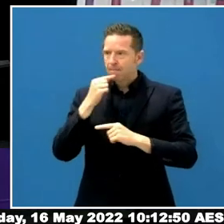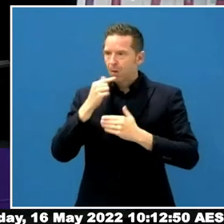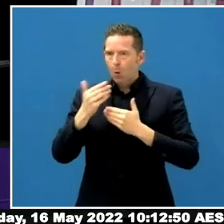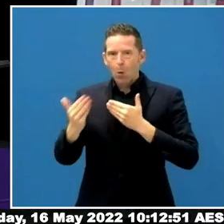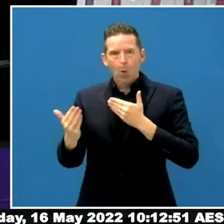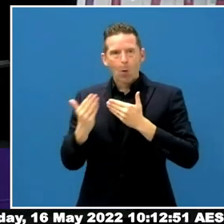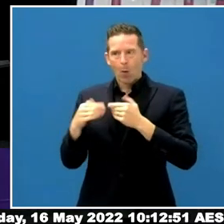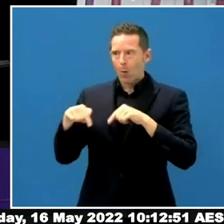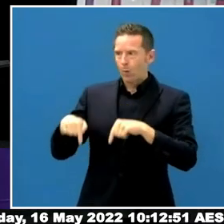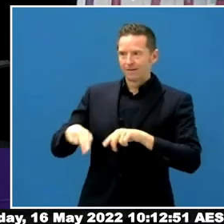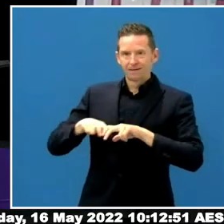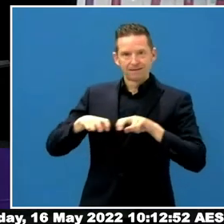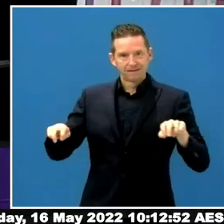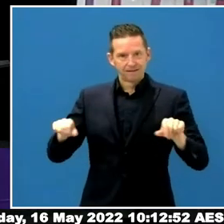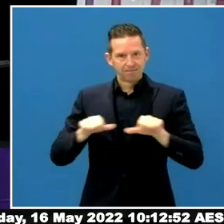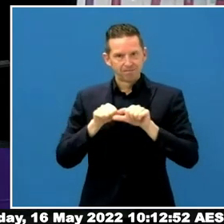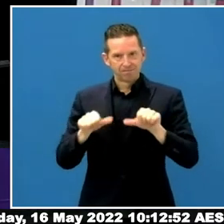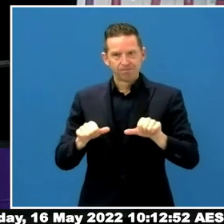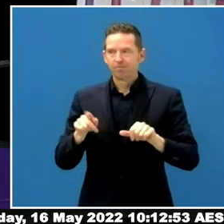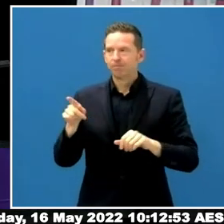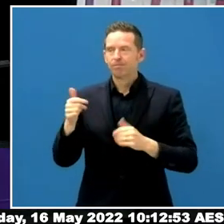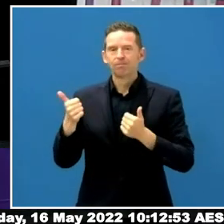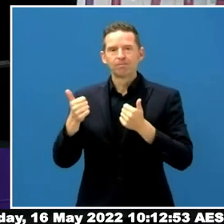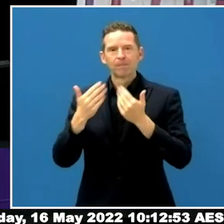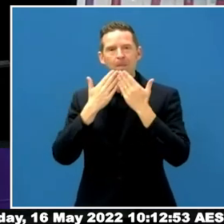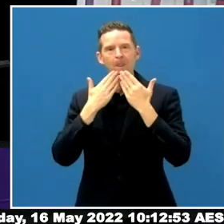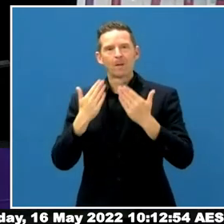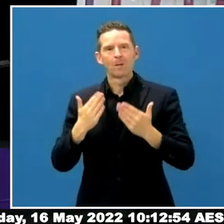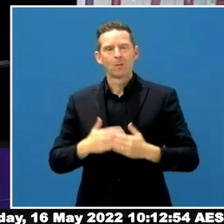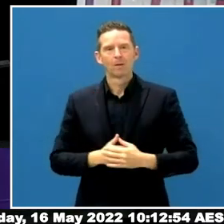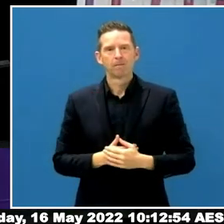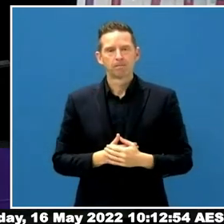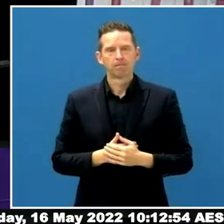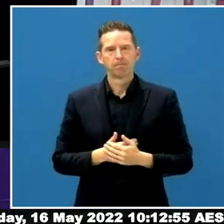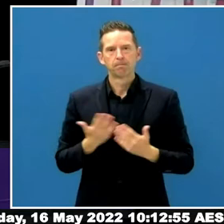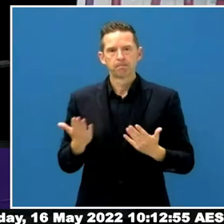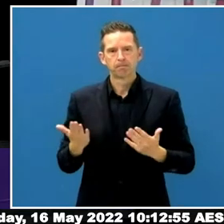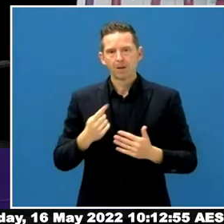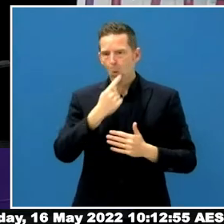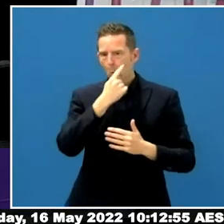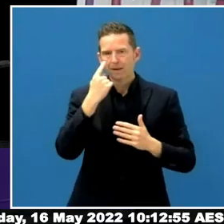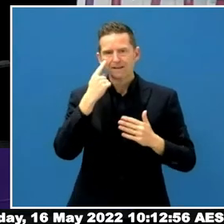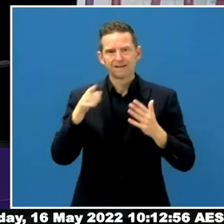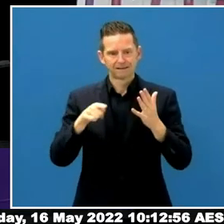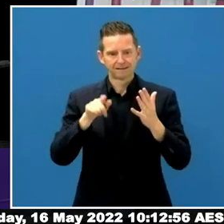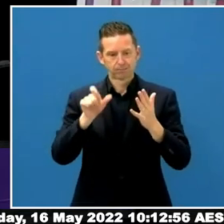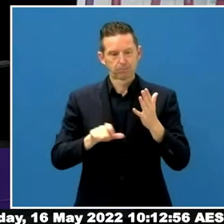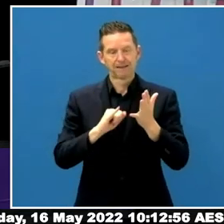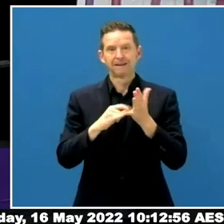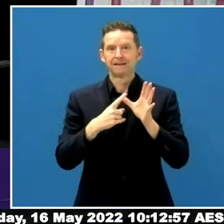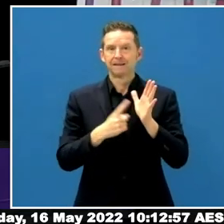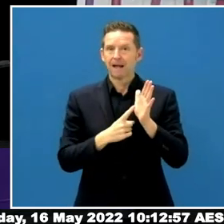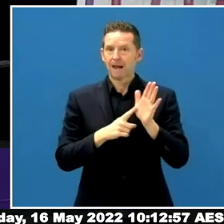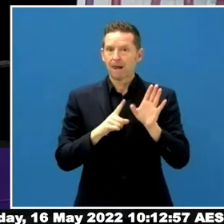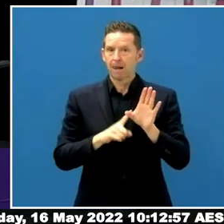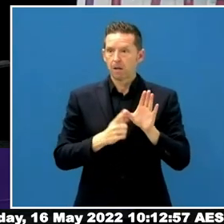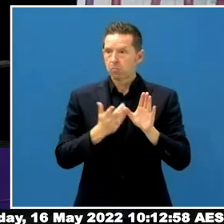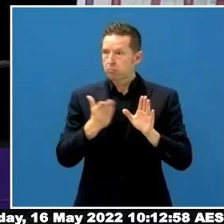The witness known as Sally, is there an appearance for Sally?